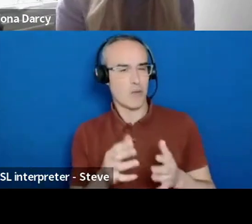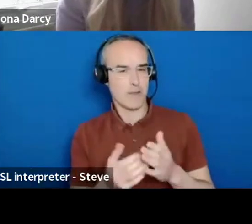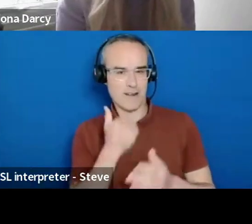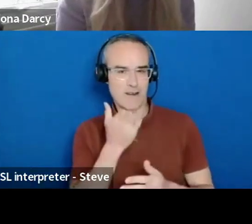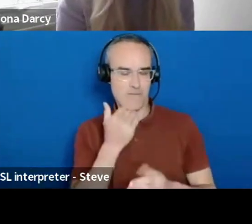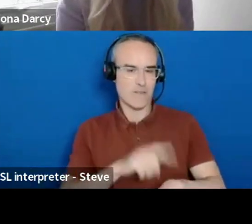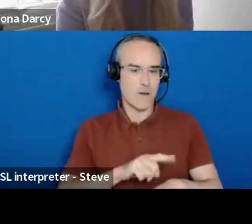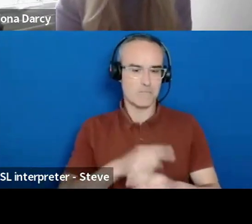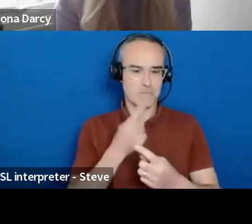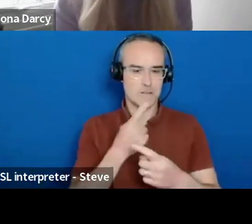will have separate committees